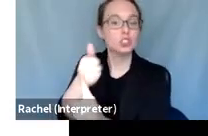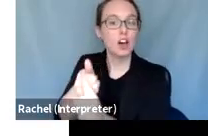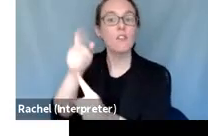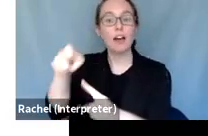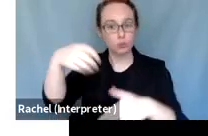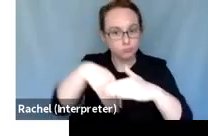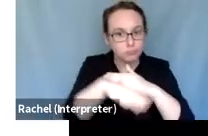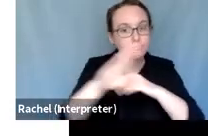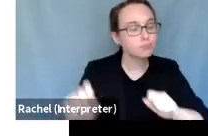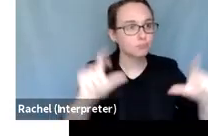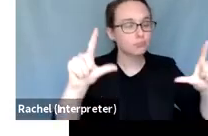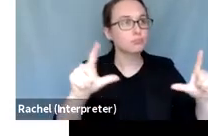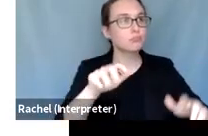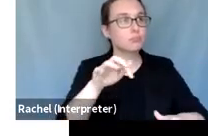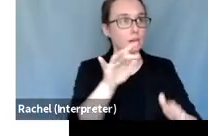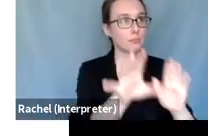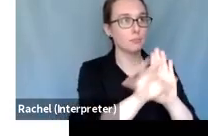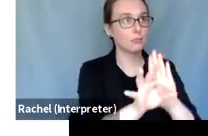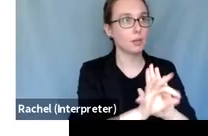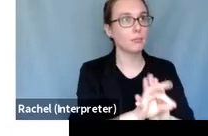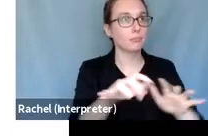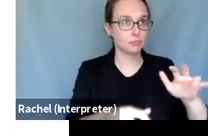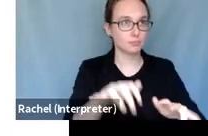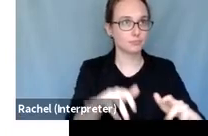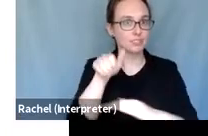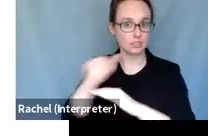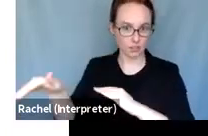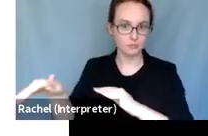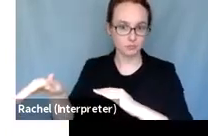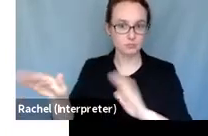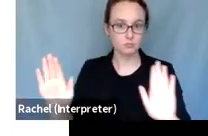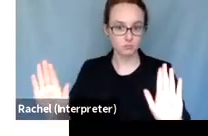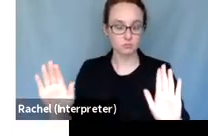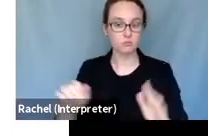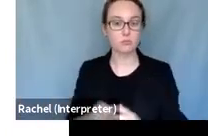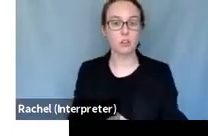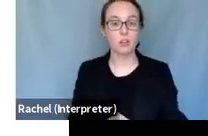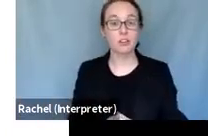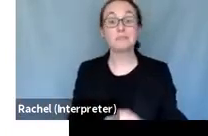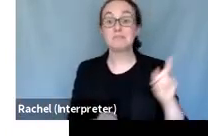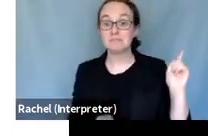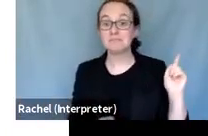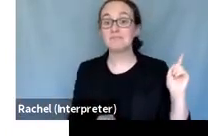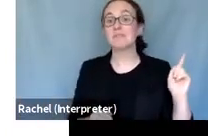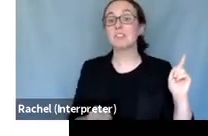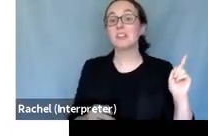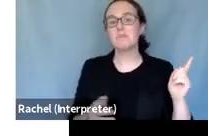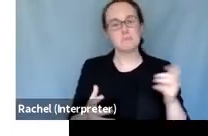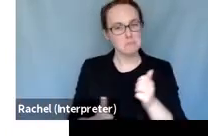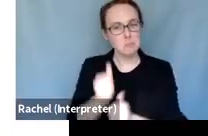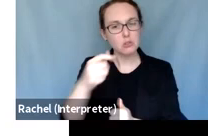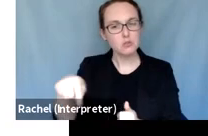Sage Talbot: And it also houses all of the DSP&S Policies. So most of you should have completed your intake appointment with a counselor.